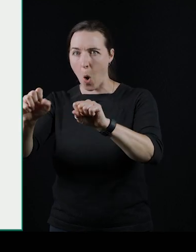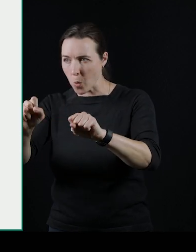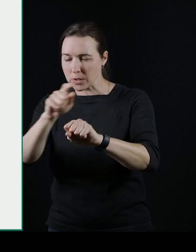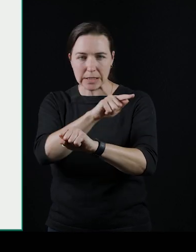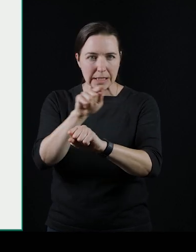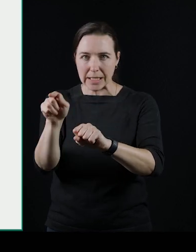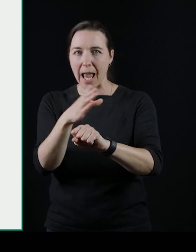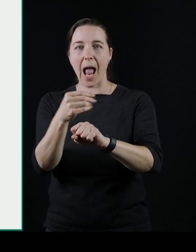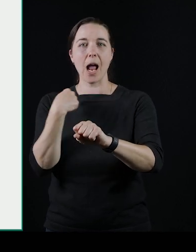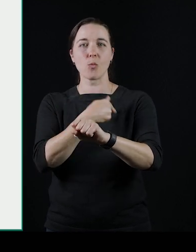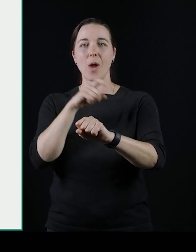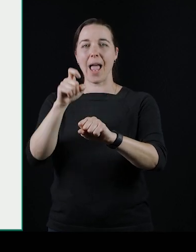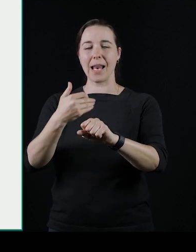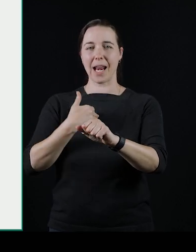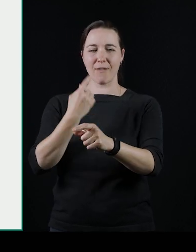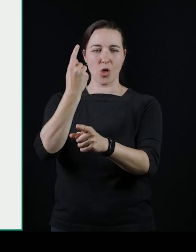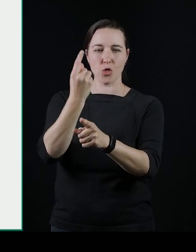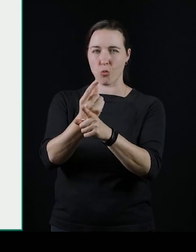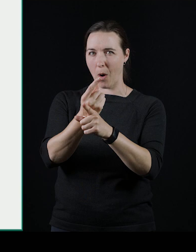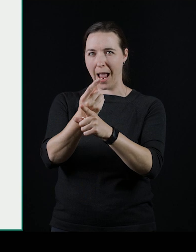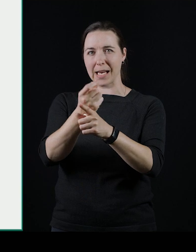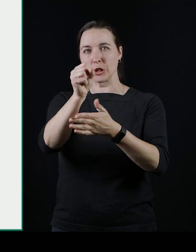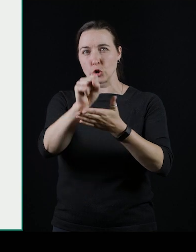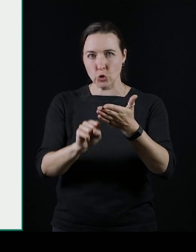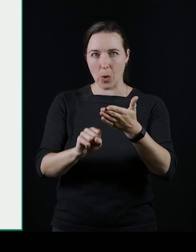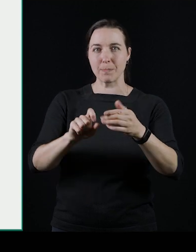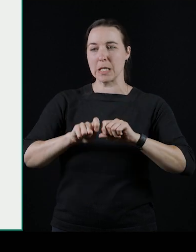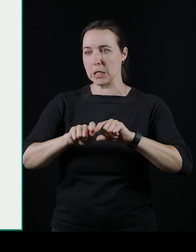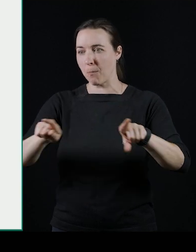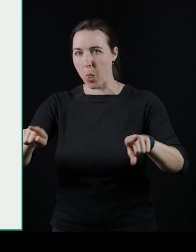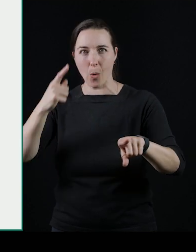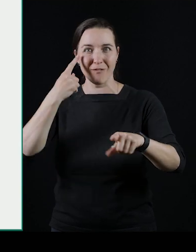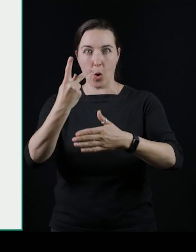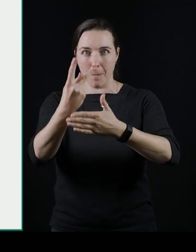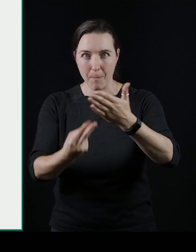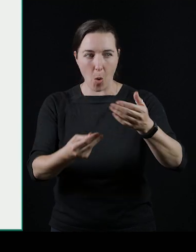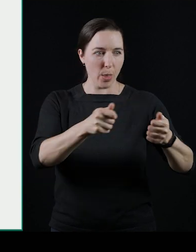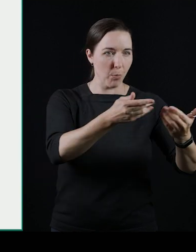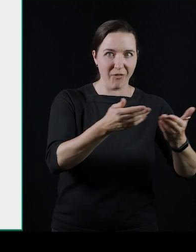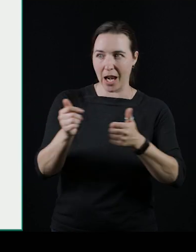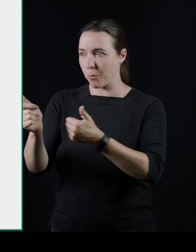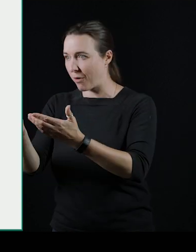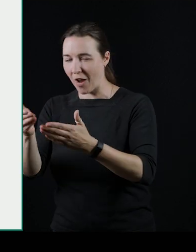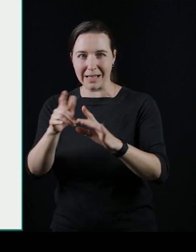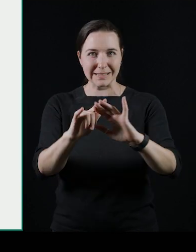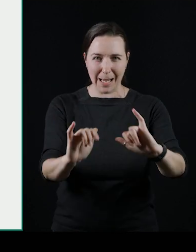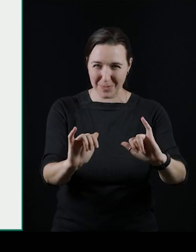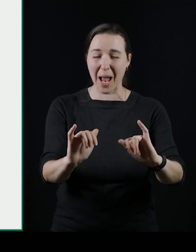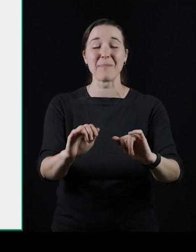And also we had to write deployment scripts to deploy to both cloud providers at the same time.